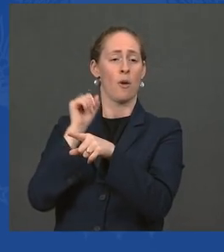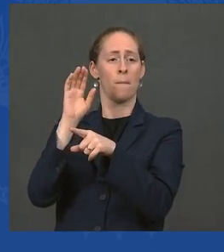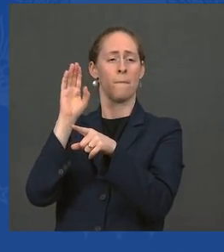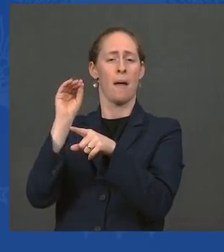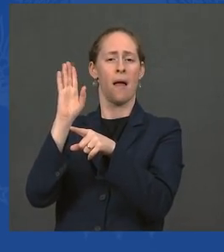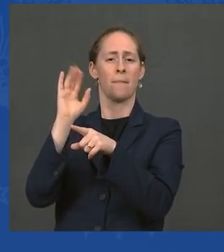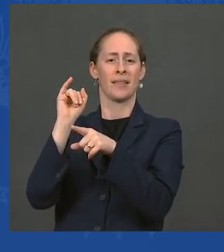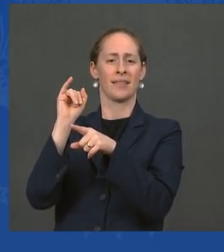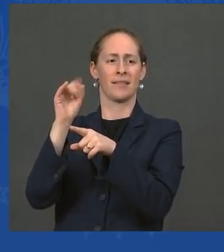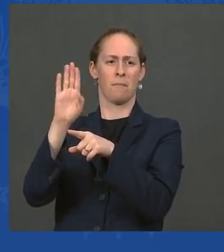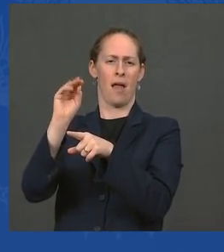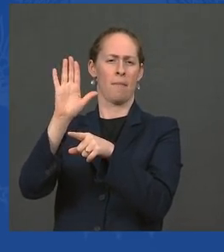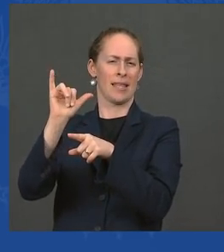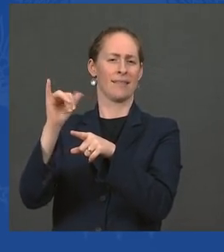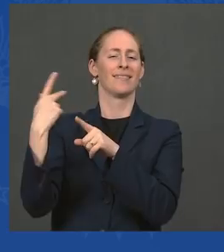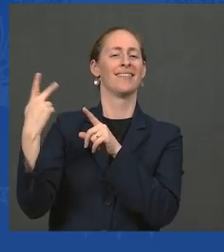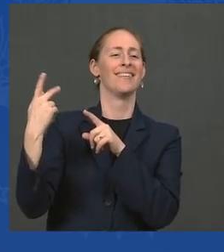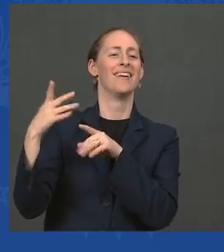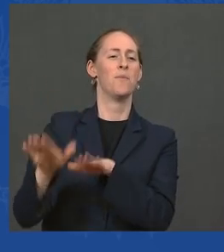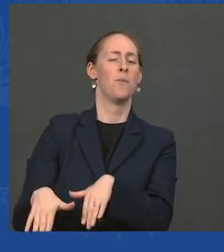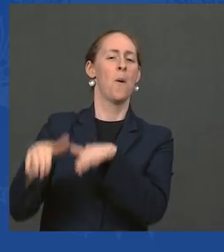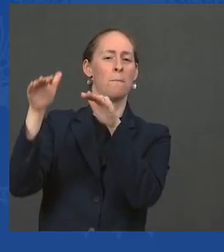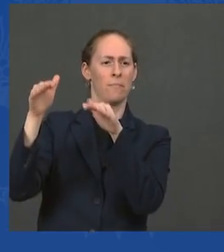if you add it up, I think it's about five blocks, six blocks.